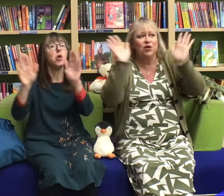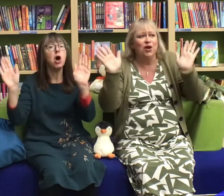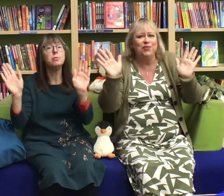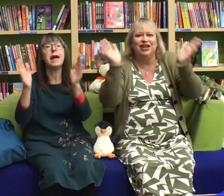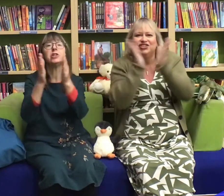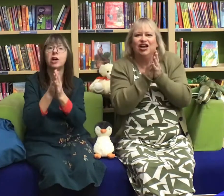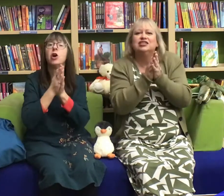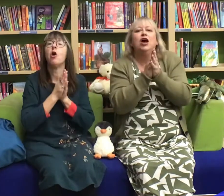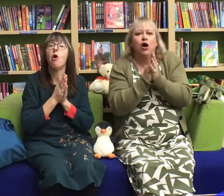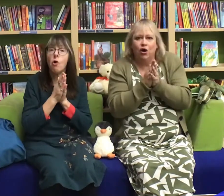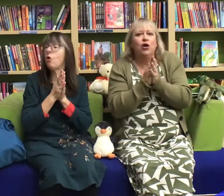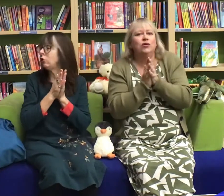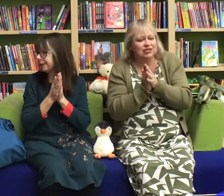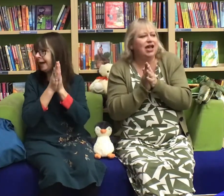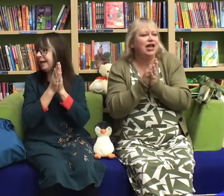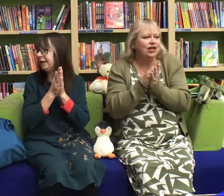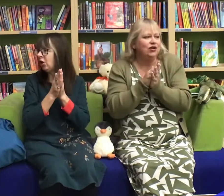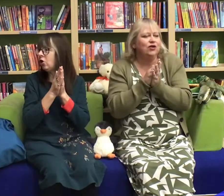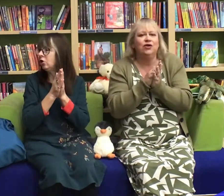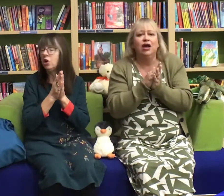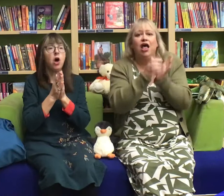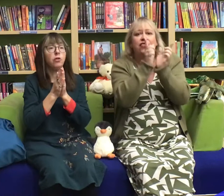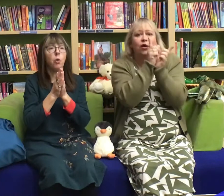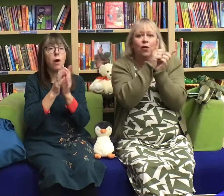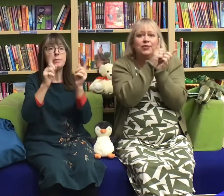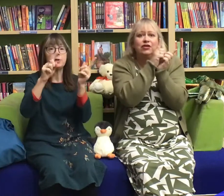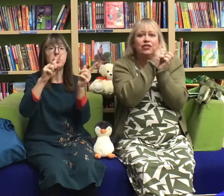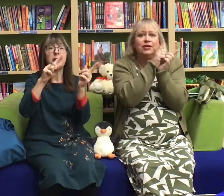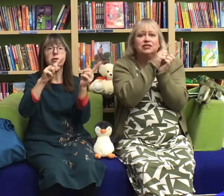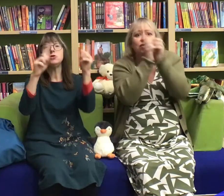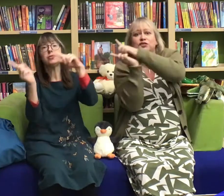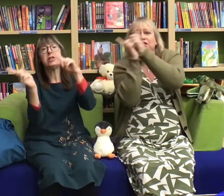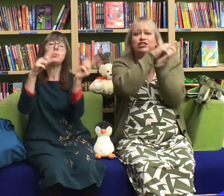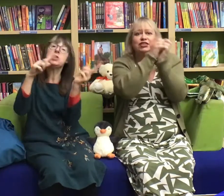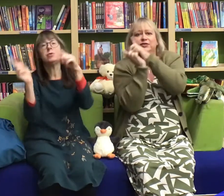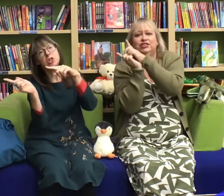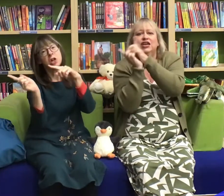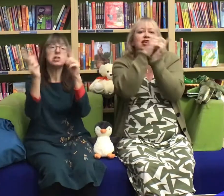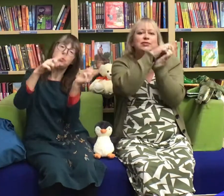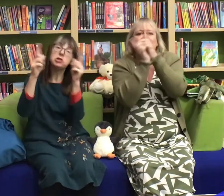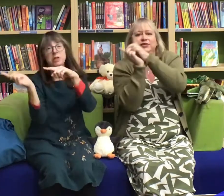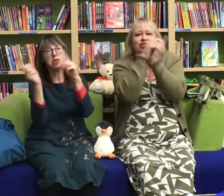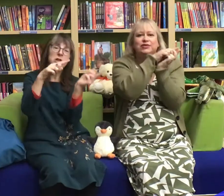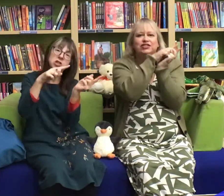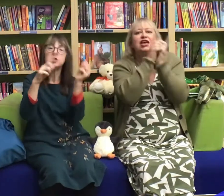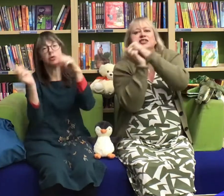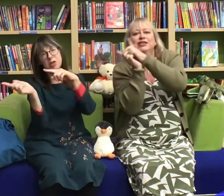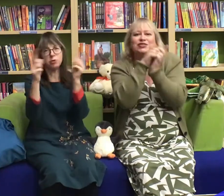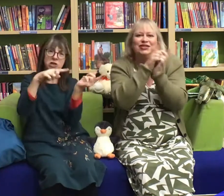go open and shut all day long! The wipers on the bus go swish swish swish, swish swish swish, swish swish swish, the